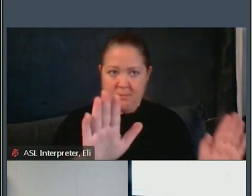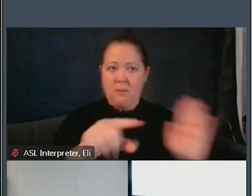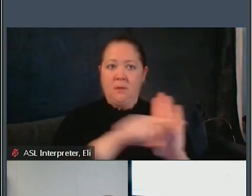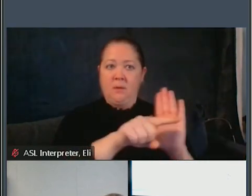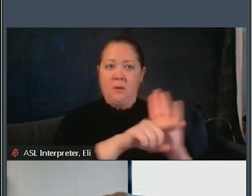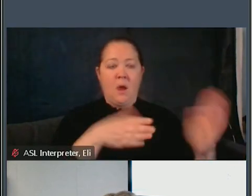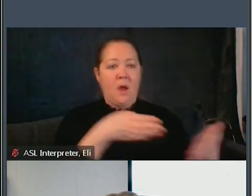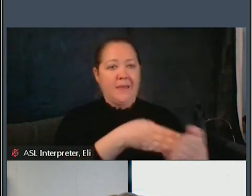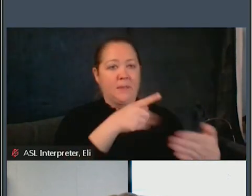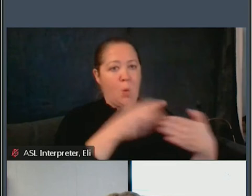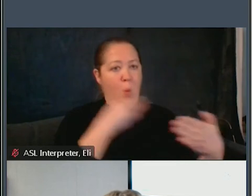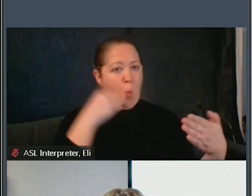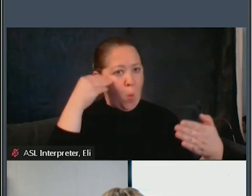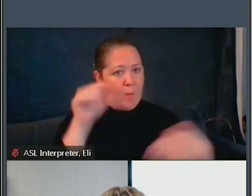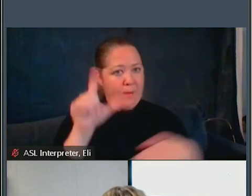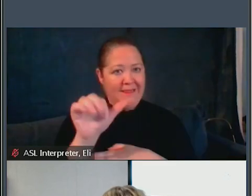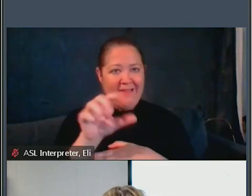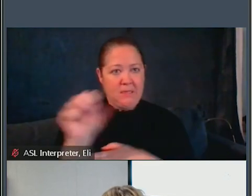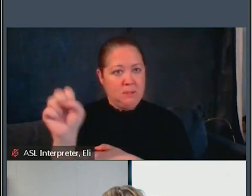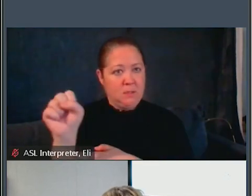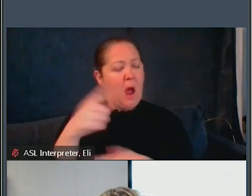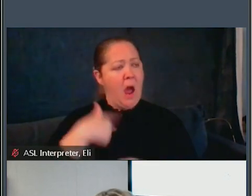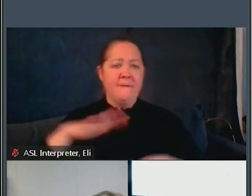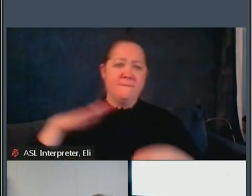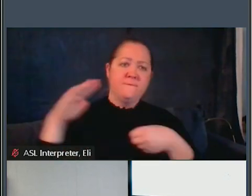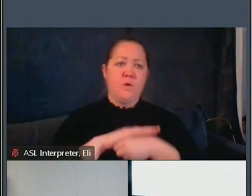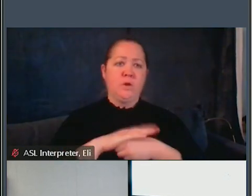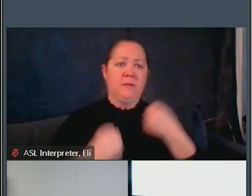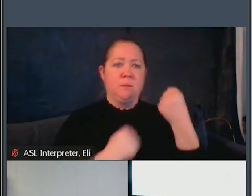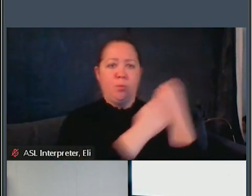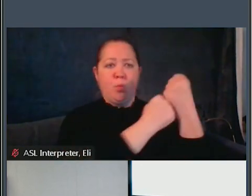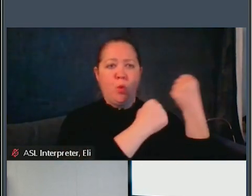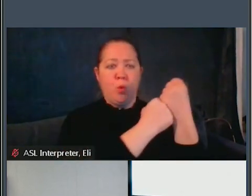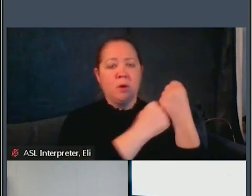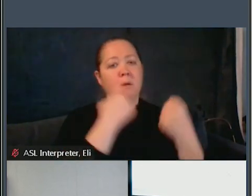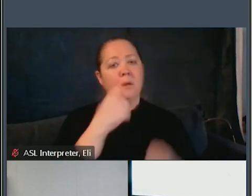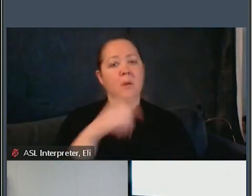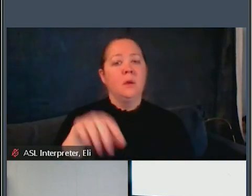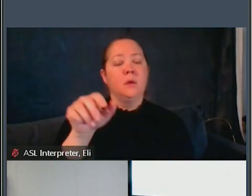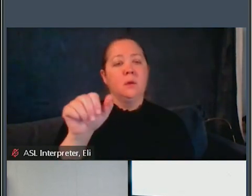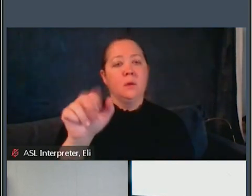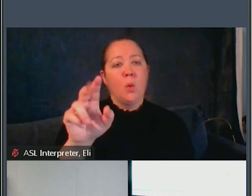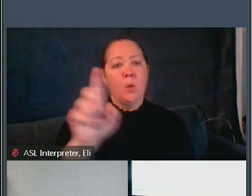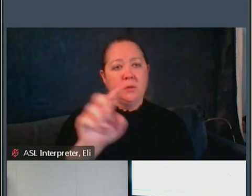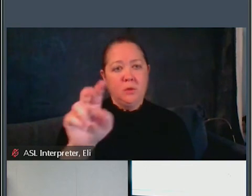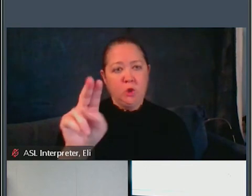and I believe my fellow members of the one Addison United share that same support throughout the year.